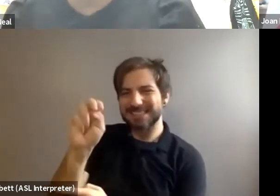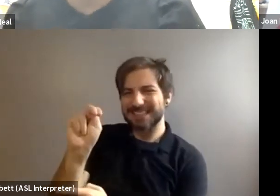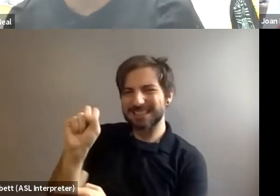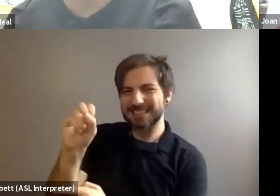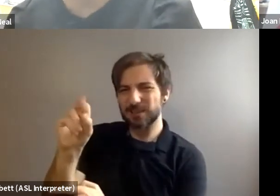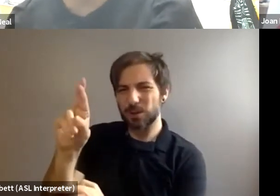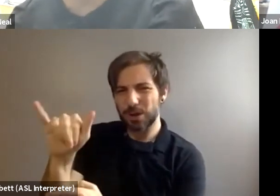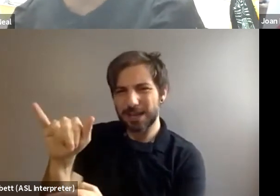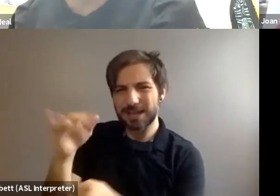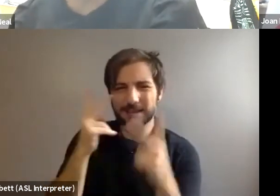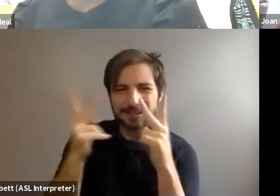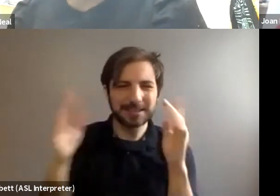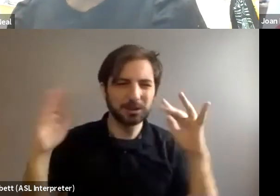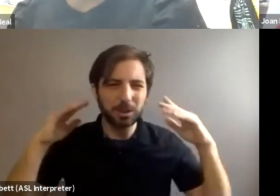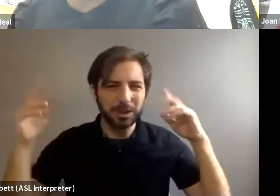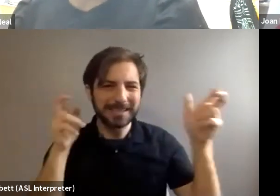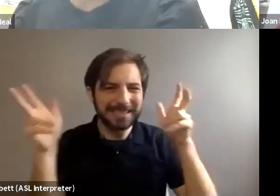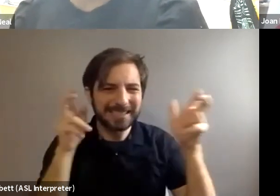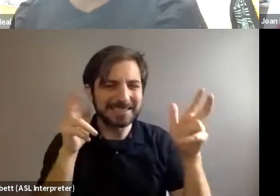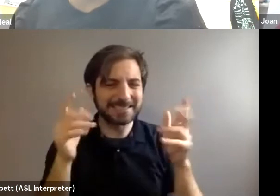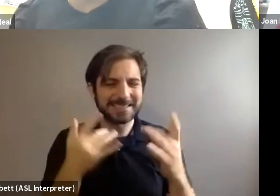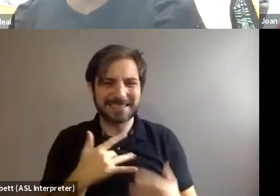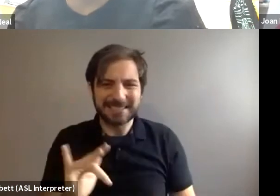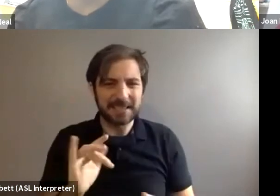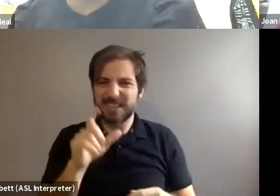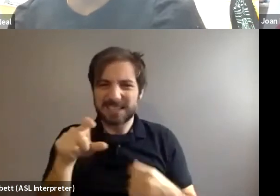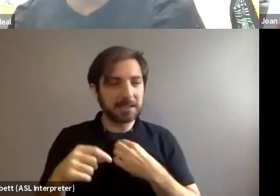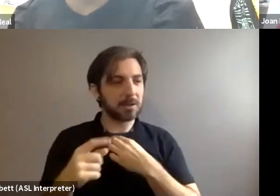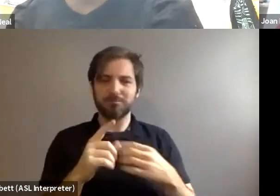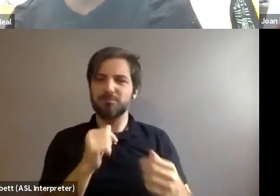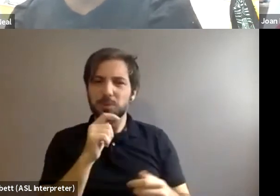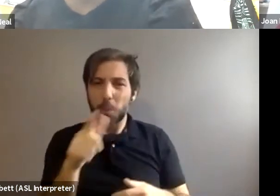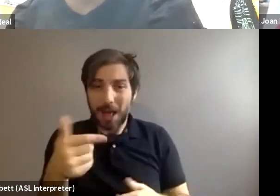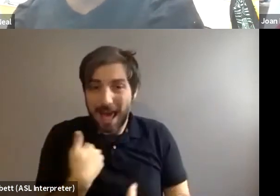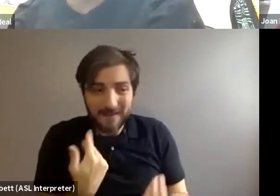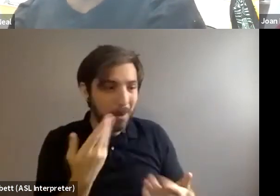things that you would need um just having a quiet space you know me being a mom i just